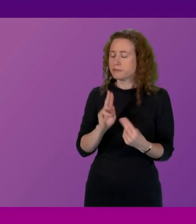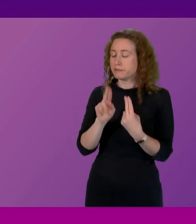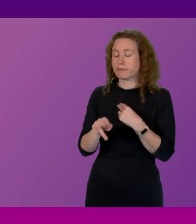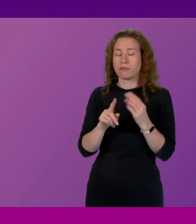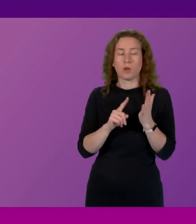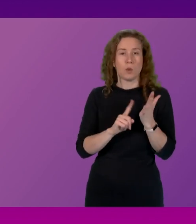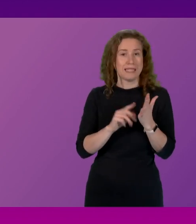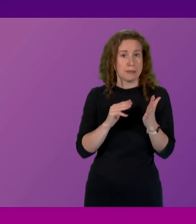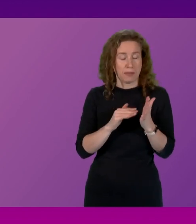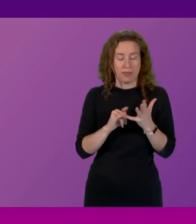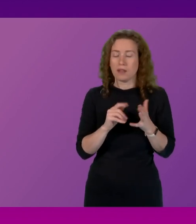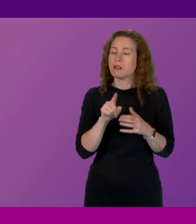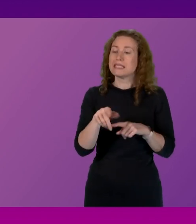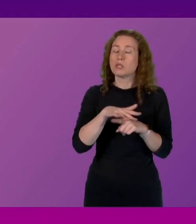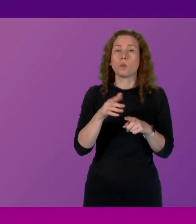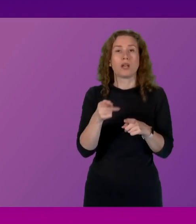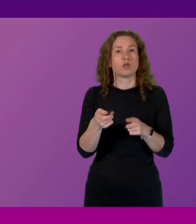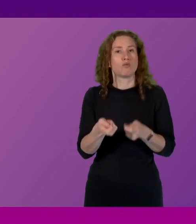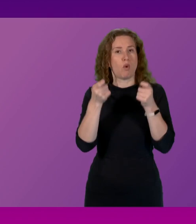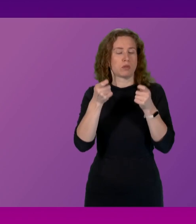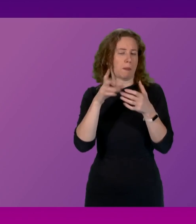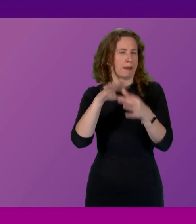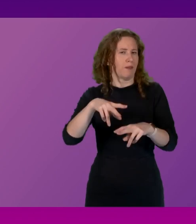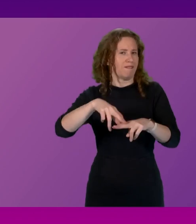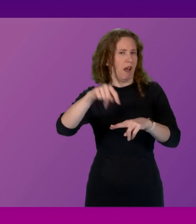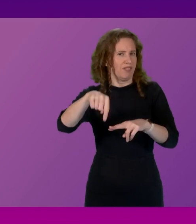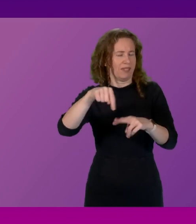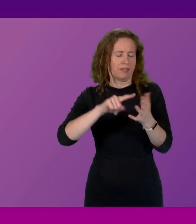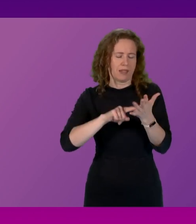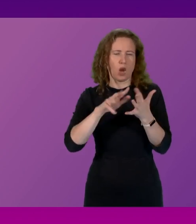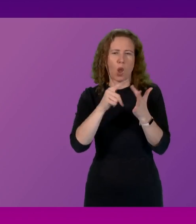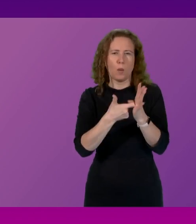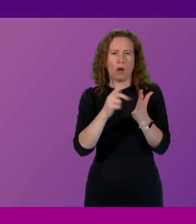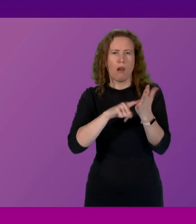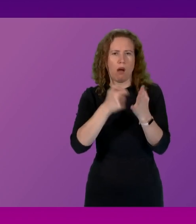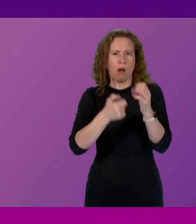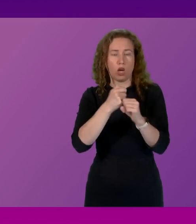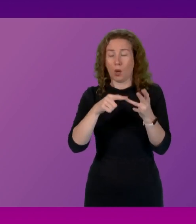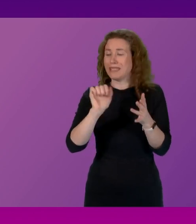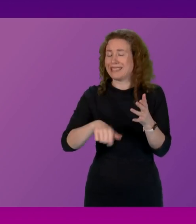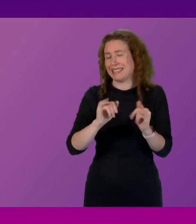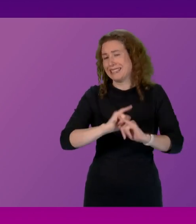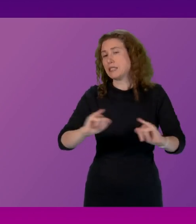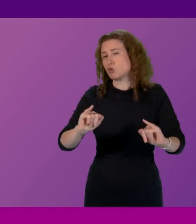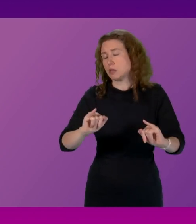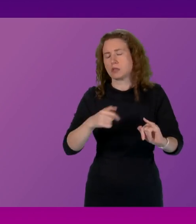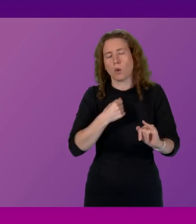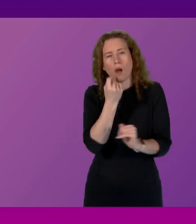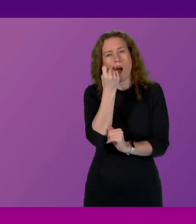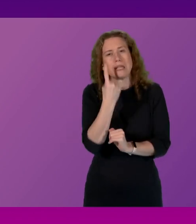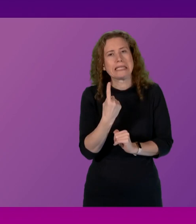The situation in Lower Largo is serious, but my understanding is that there are identified